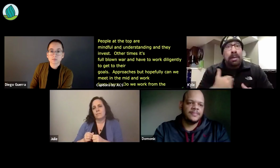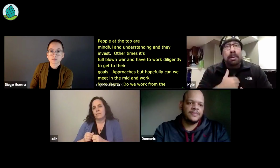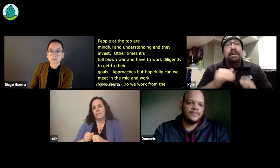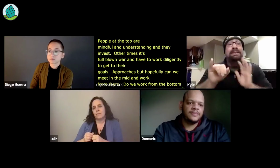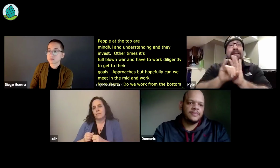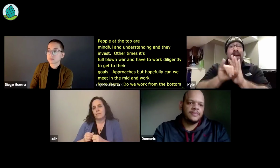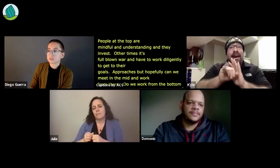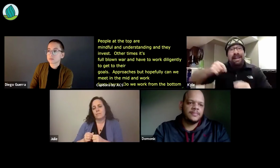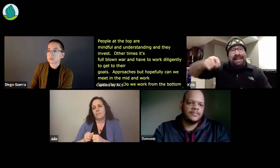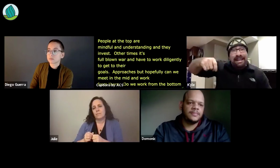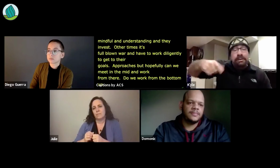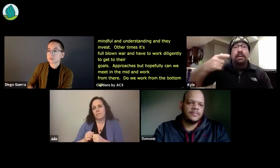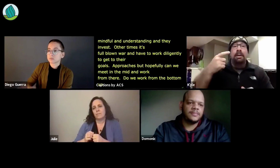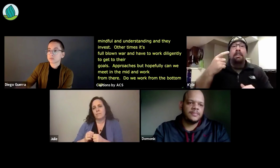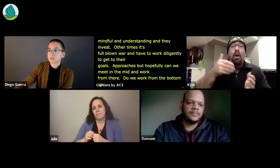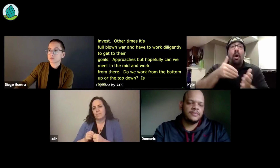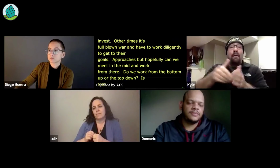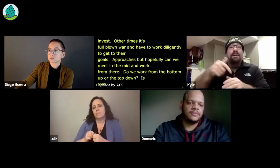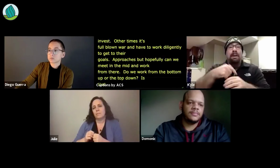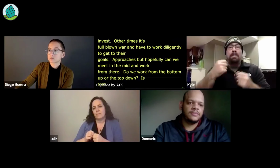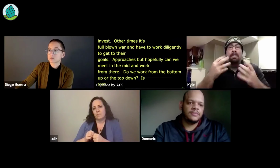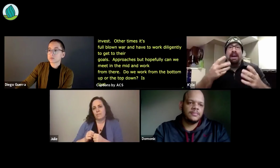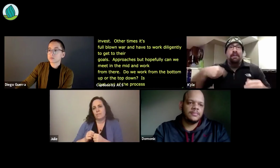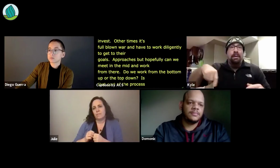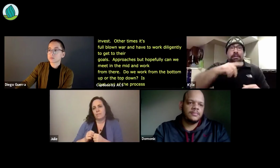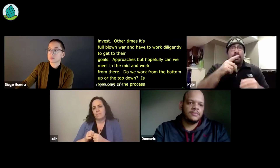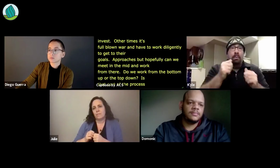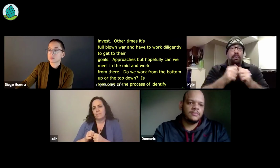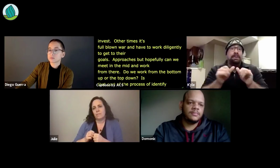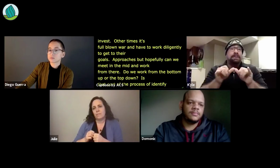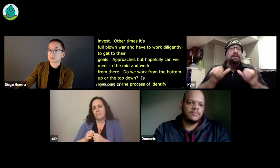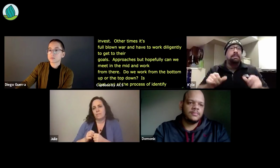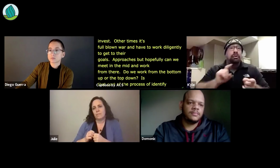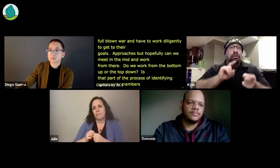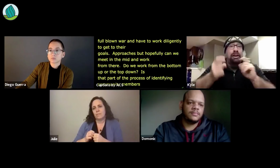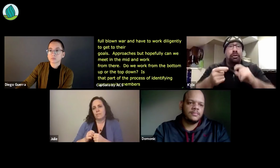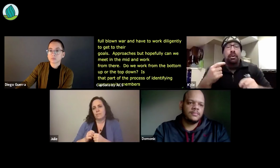and then oftentimes many people who are interested in systemic change, we know what we want.